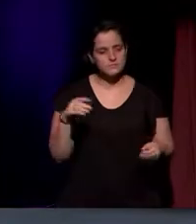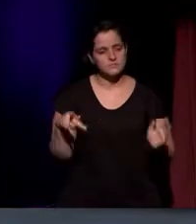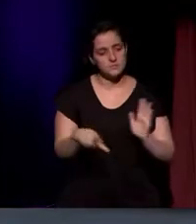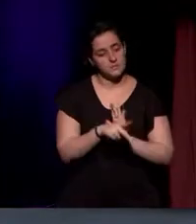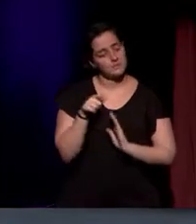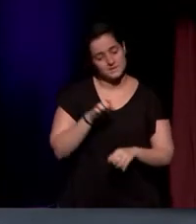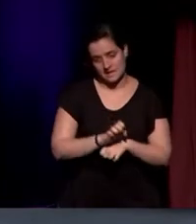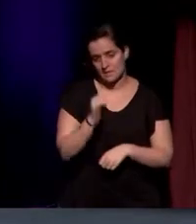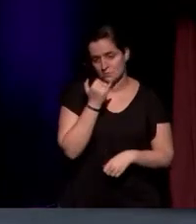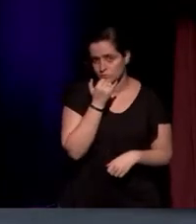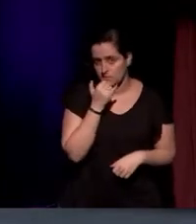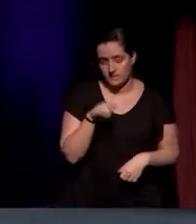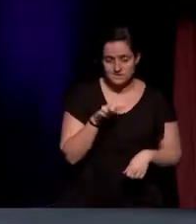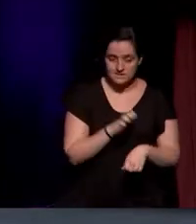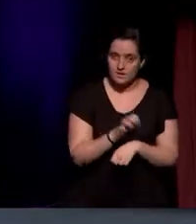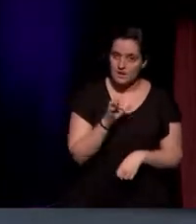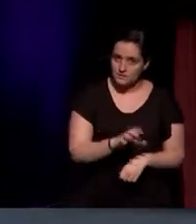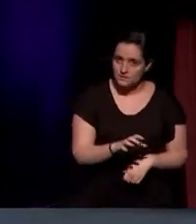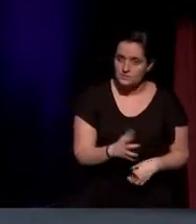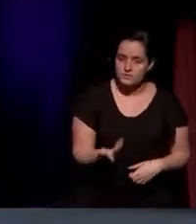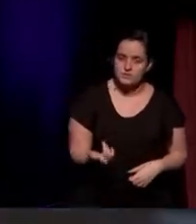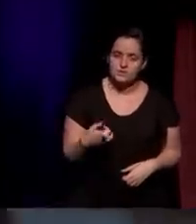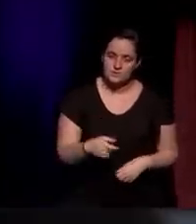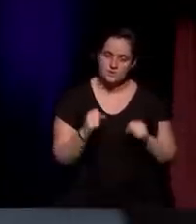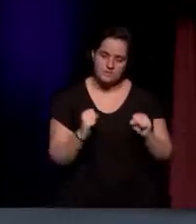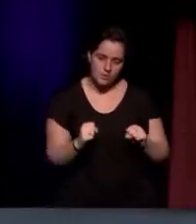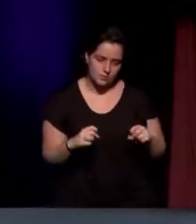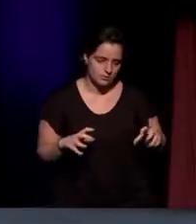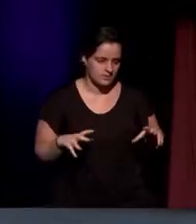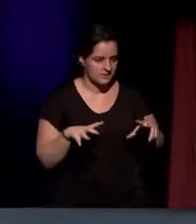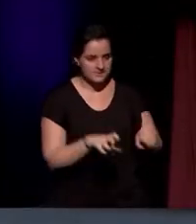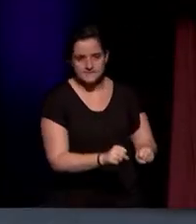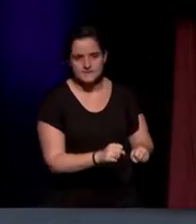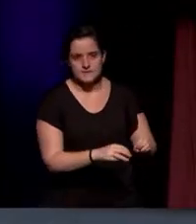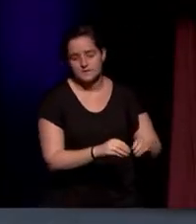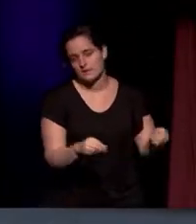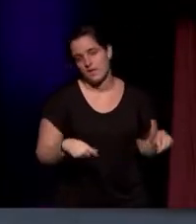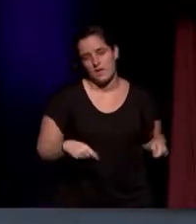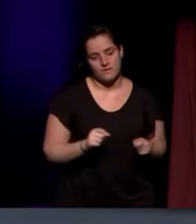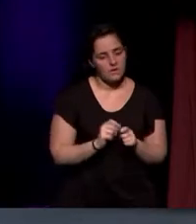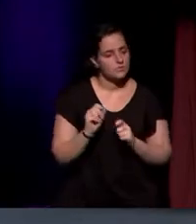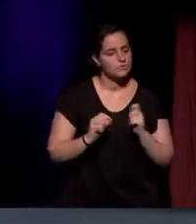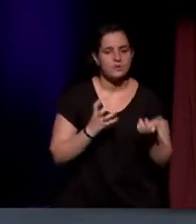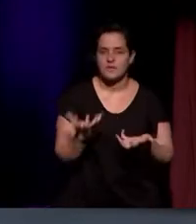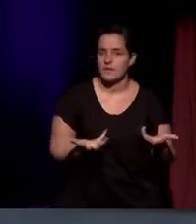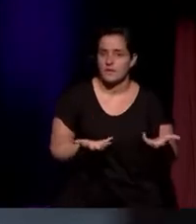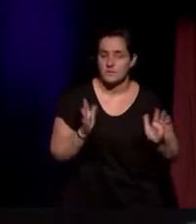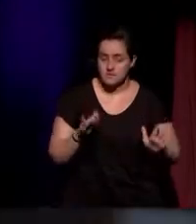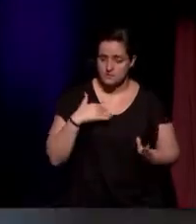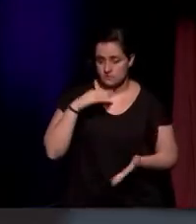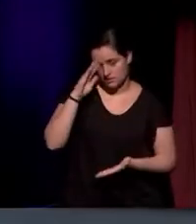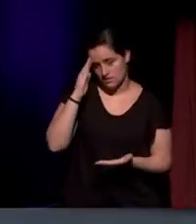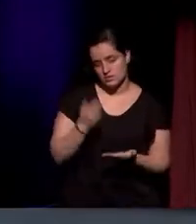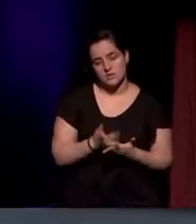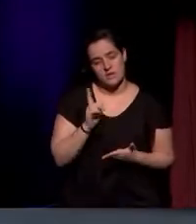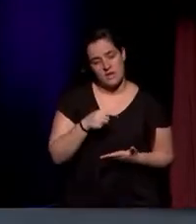The state can grab, land and do what you want, but I believe this was a breakthrough,